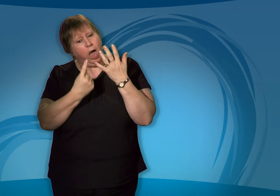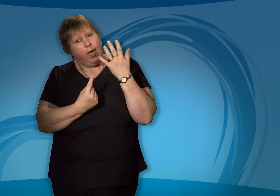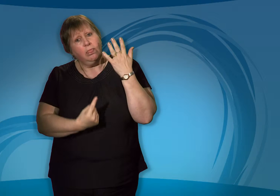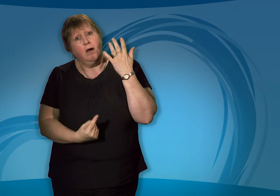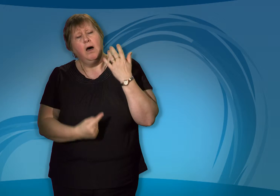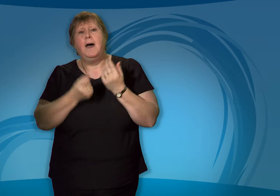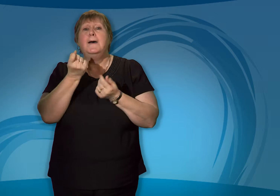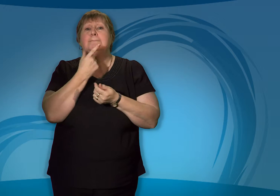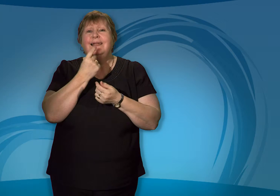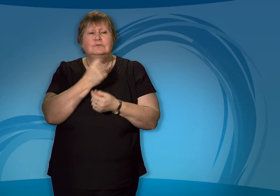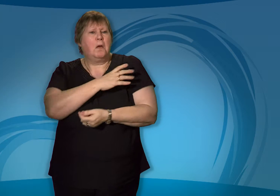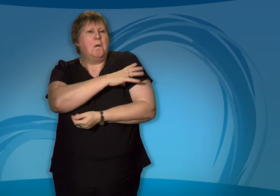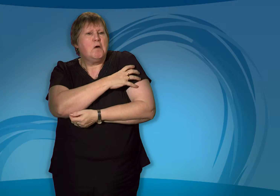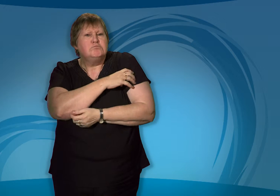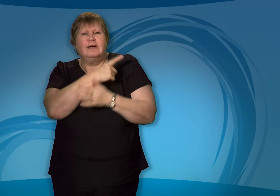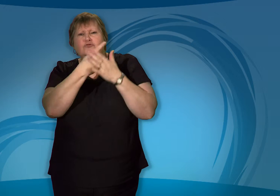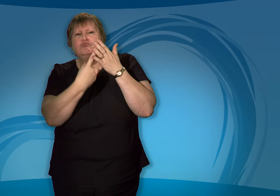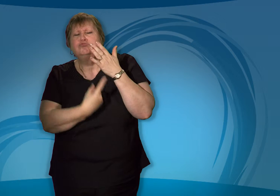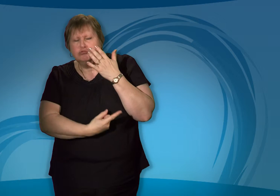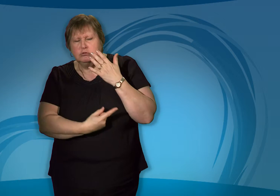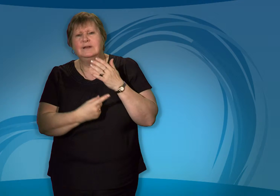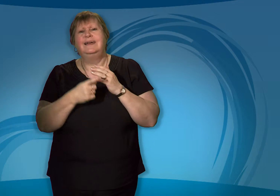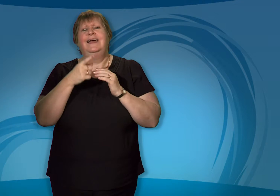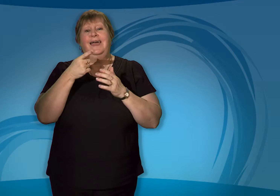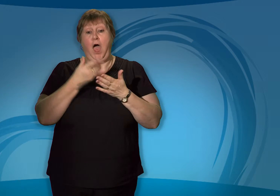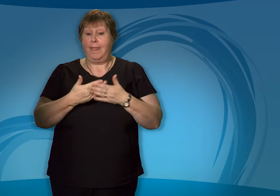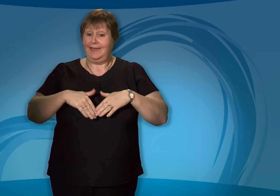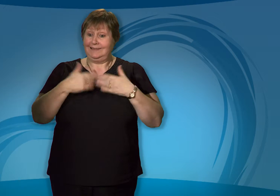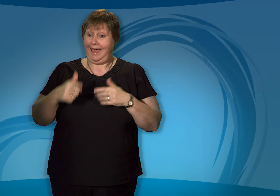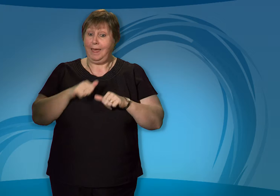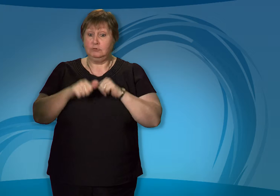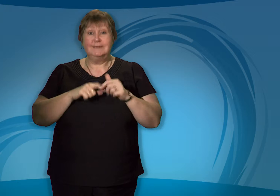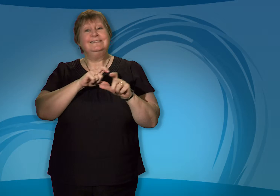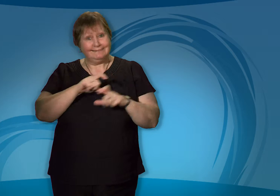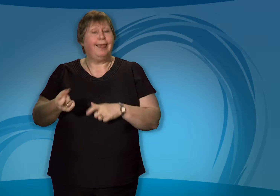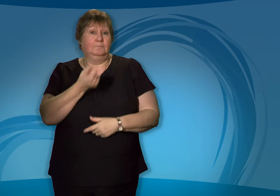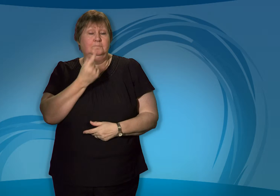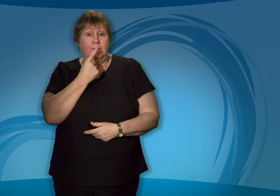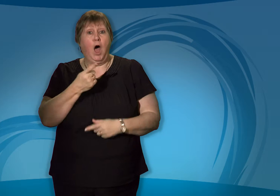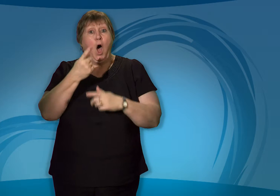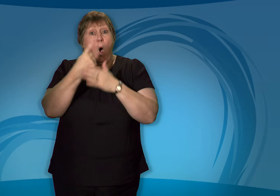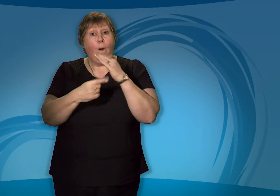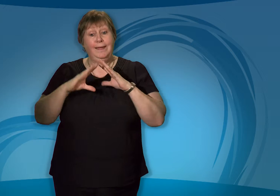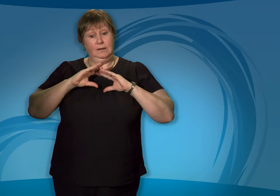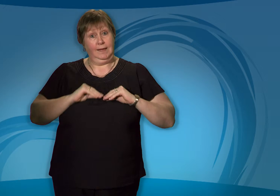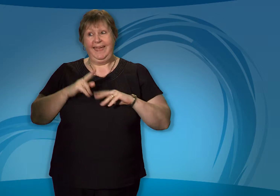Please keep taking all other medication including blood pressure tablets, including on the day of your procedure,